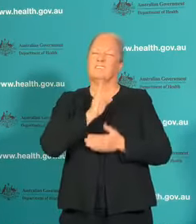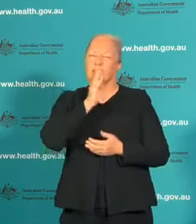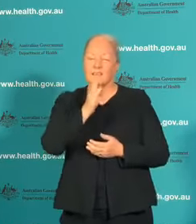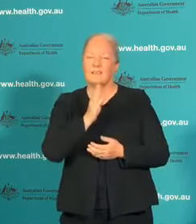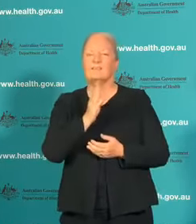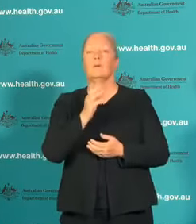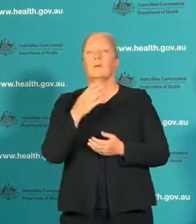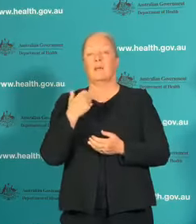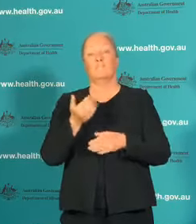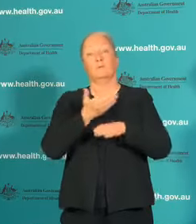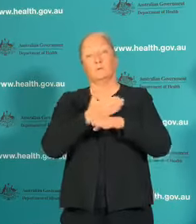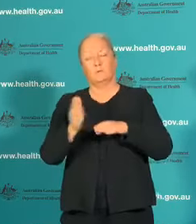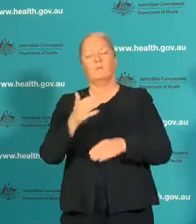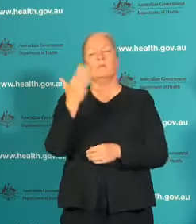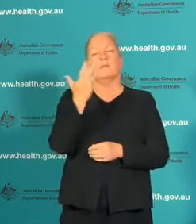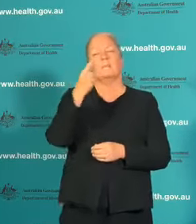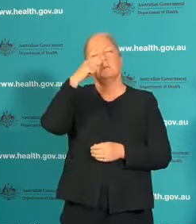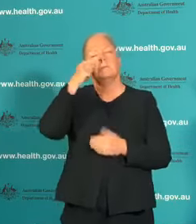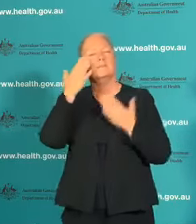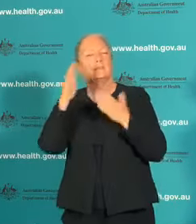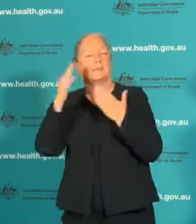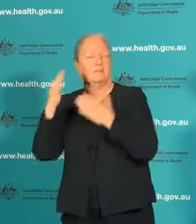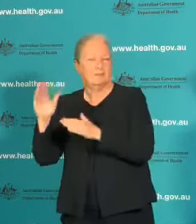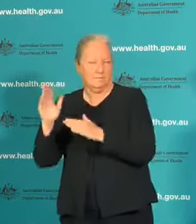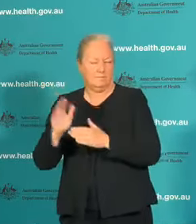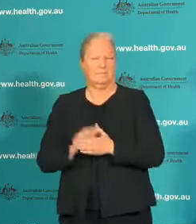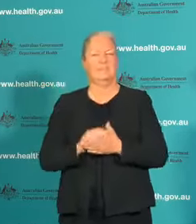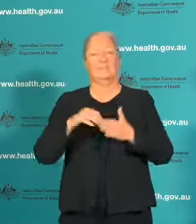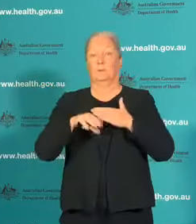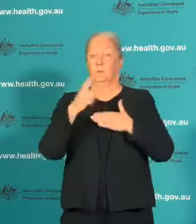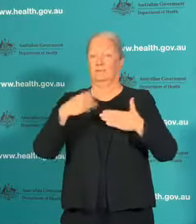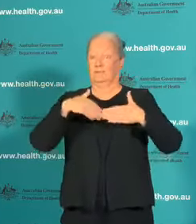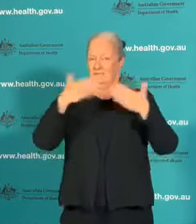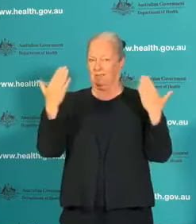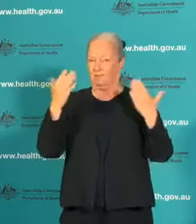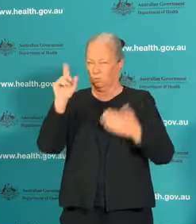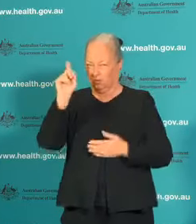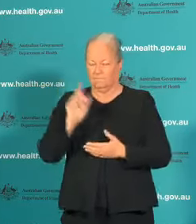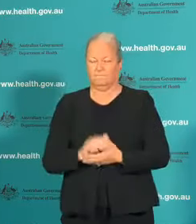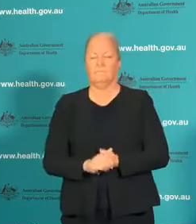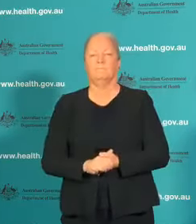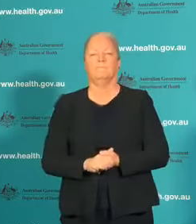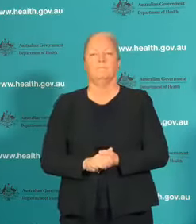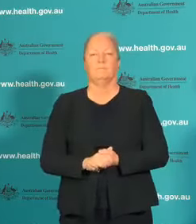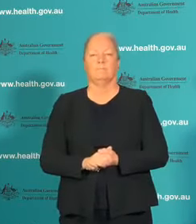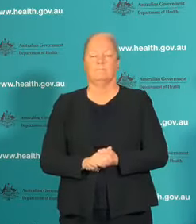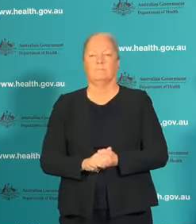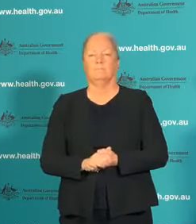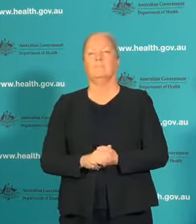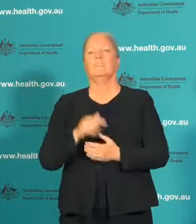deaths reported in the past 24 hours in Victoria. This is the single highest number of